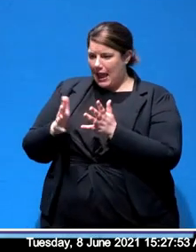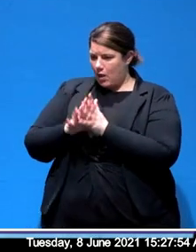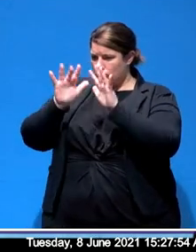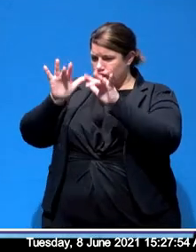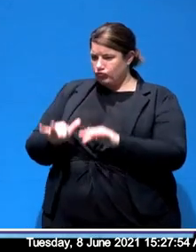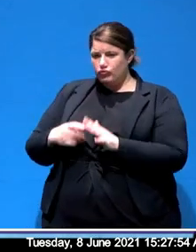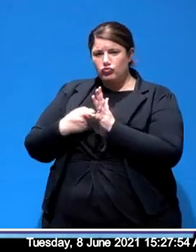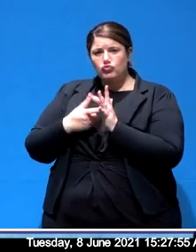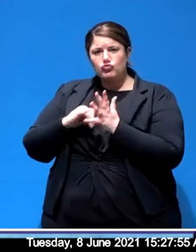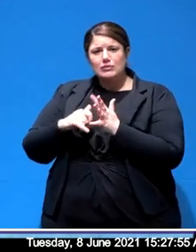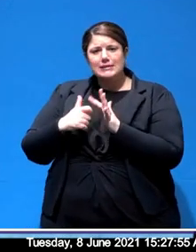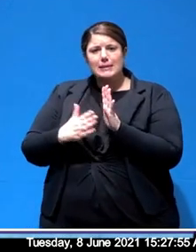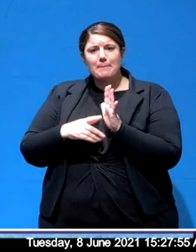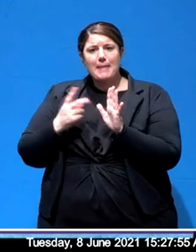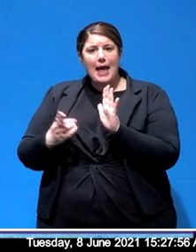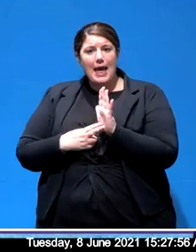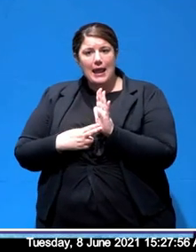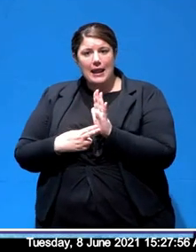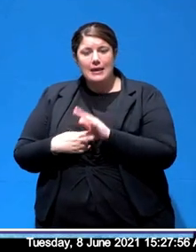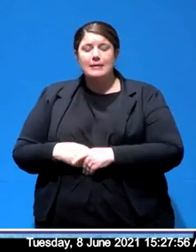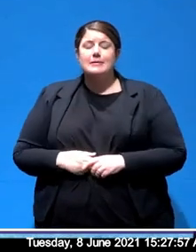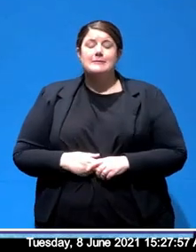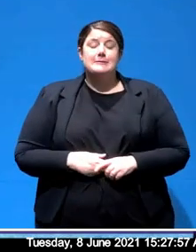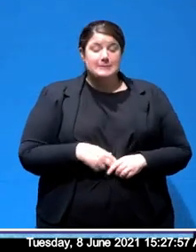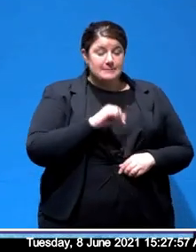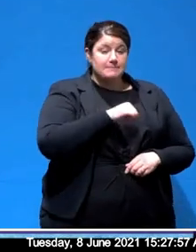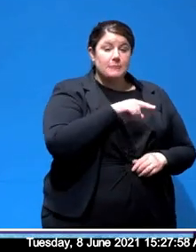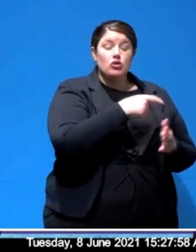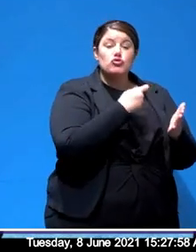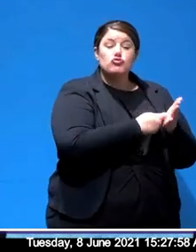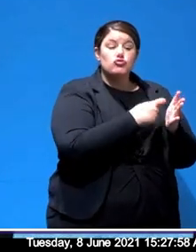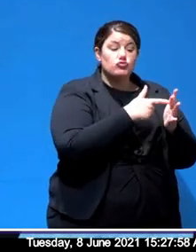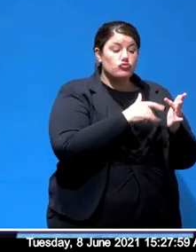So the RiskMan system is our previous system, it's not the system that we currently use.